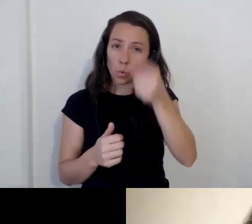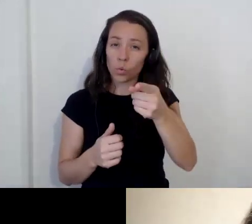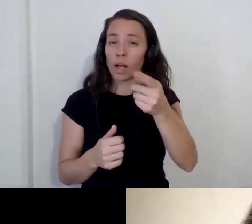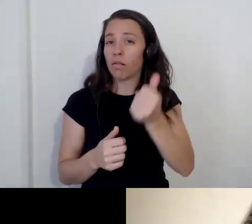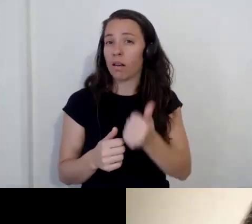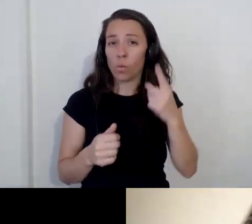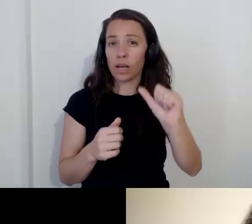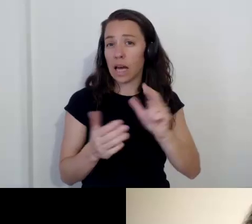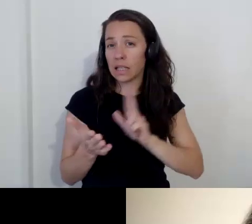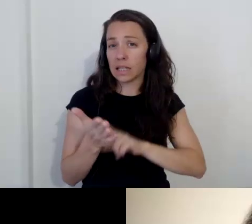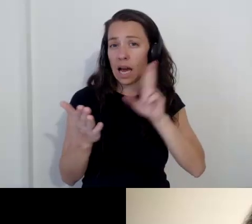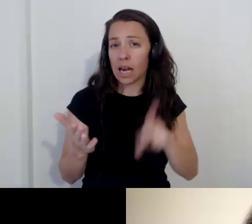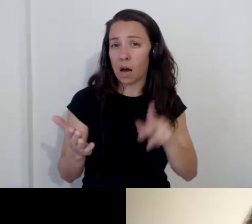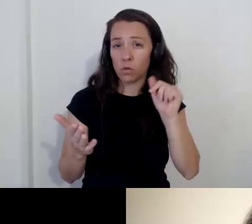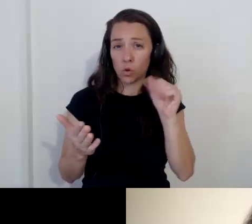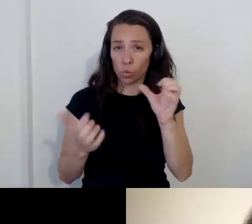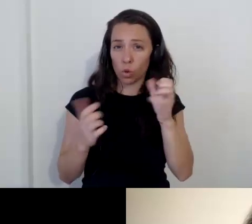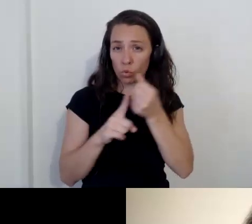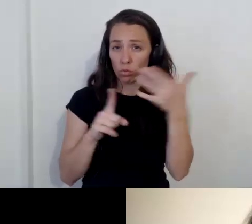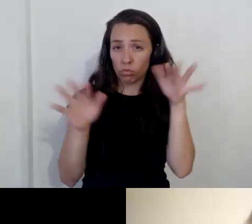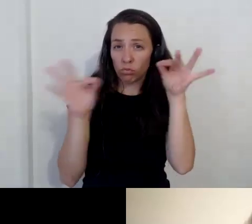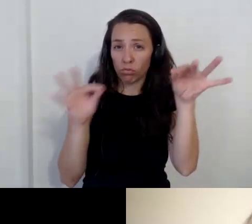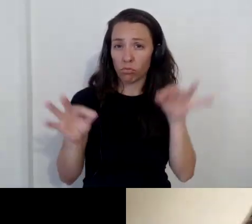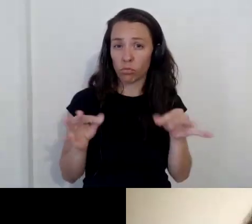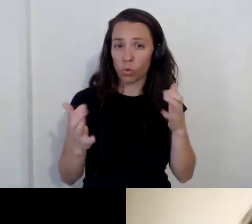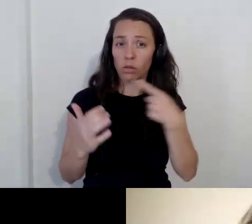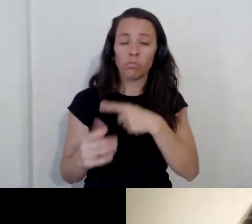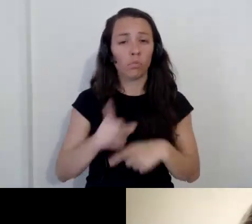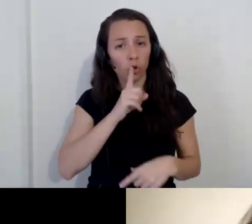if you want to go into more detail on that. >> KEELY CAT WELLS: Yes. Absolutely, yes,